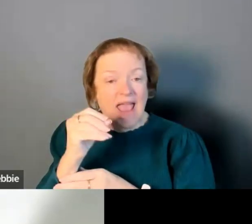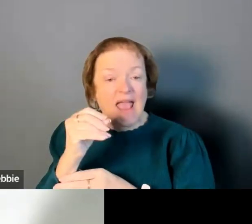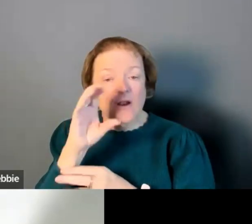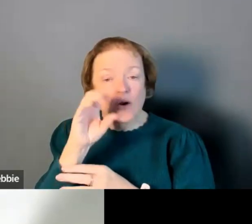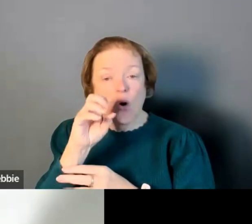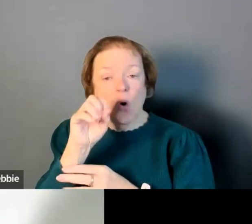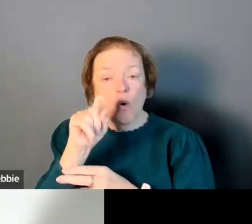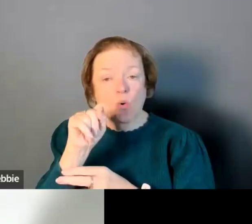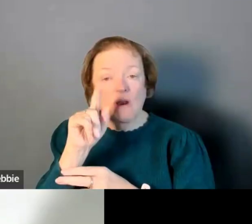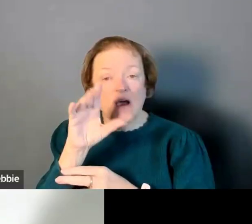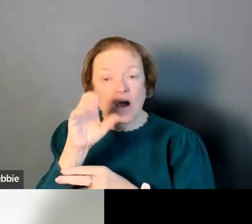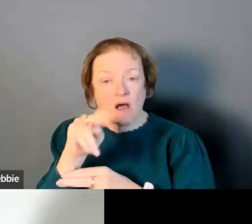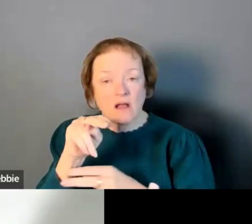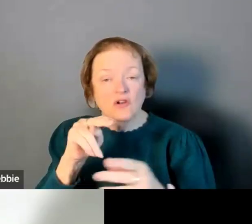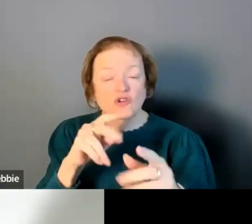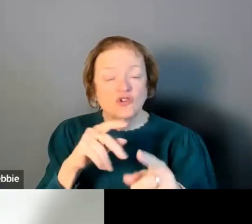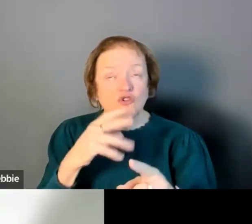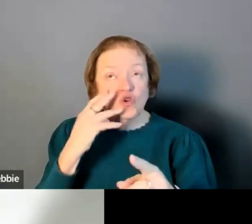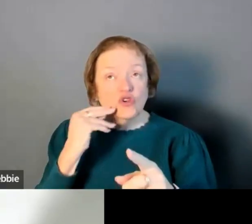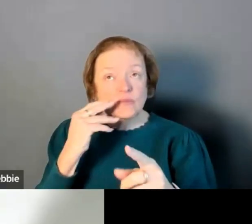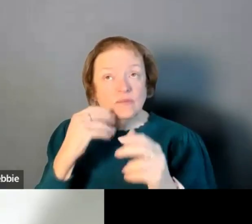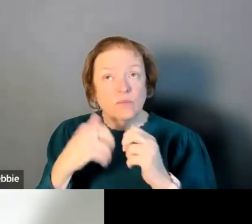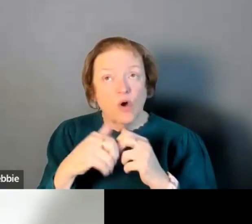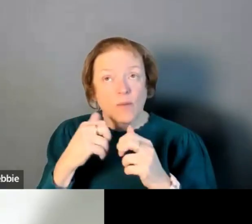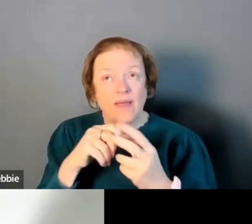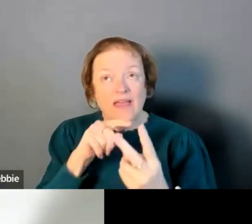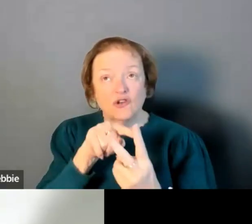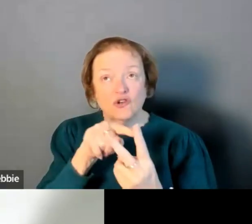right. So you are experiencing issues at two different schools.